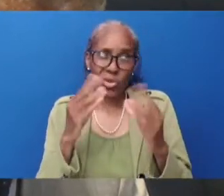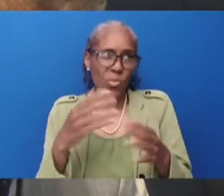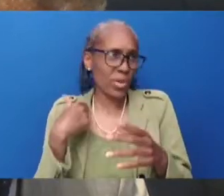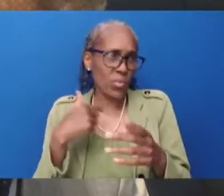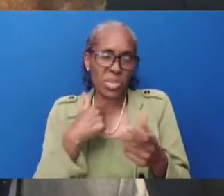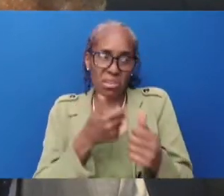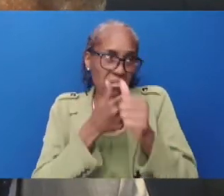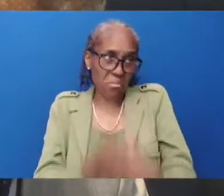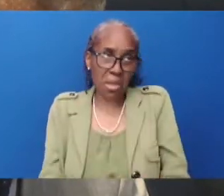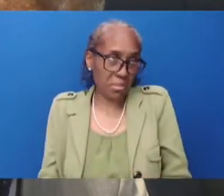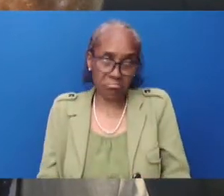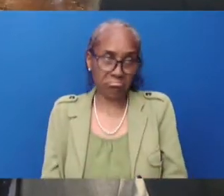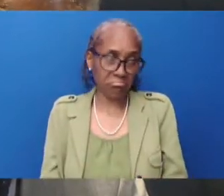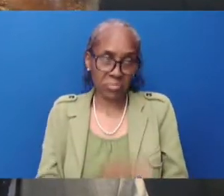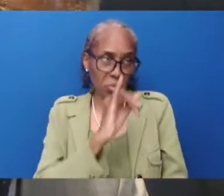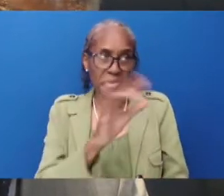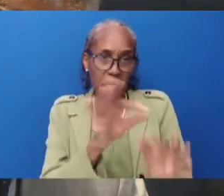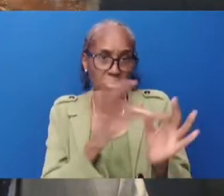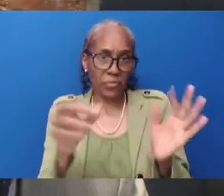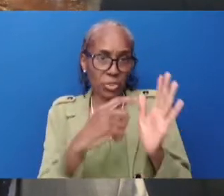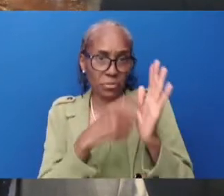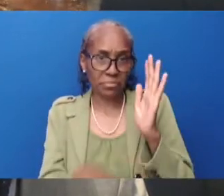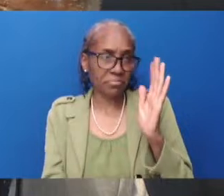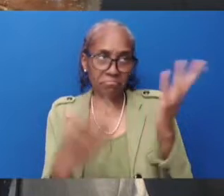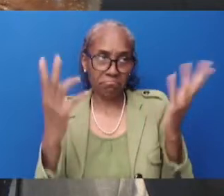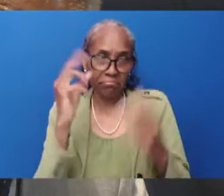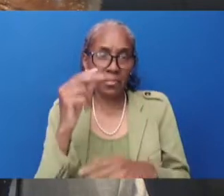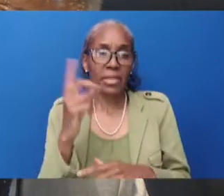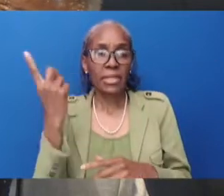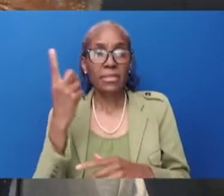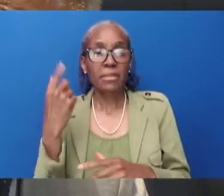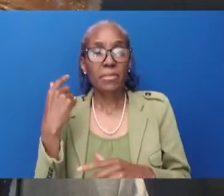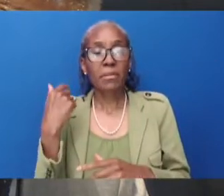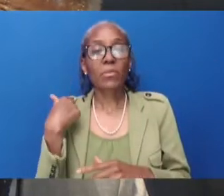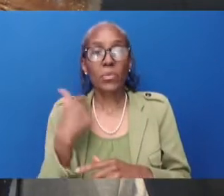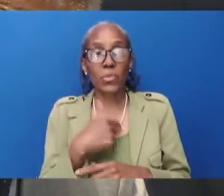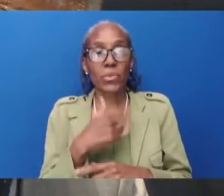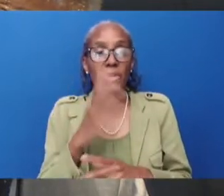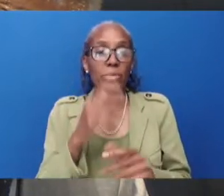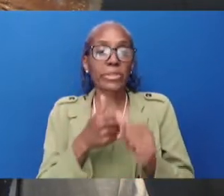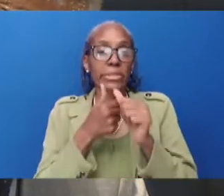FEEDBACK ABOUT THAT, BECAUSE I TOLD THEM THERE'S NO WAY WE